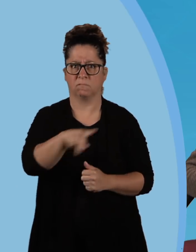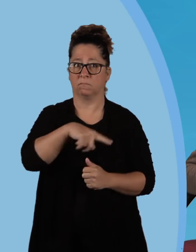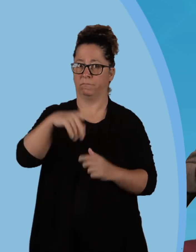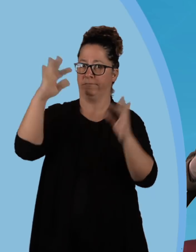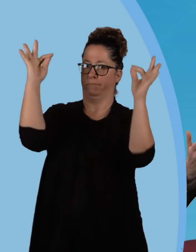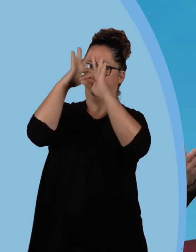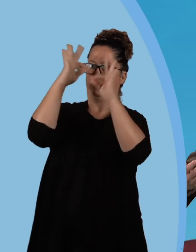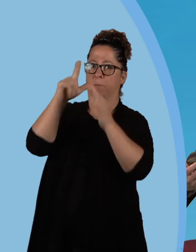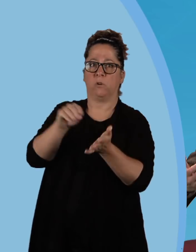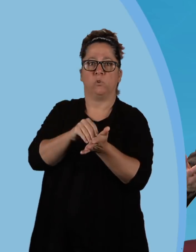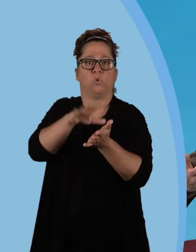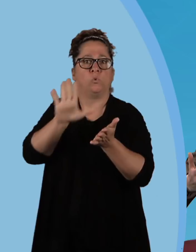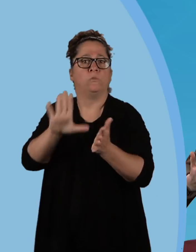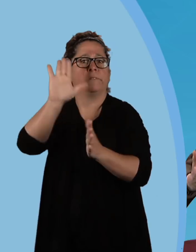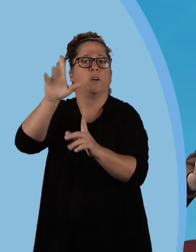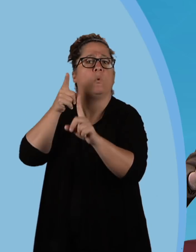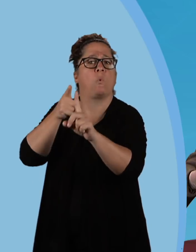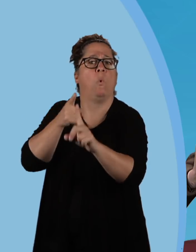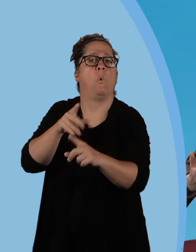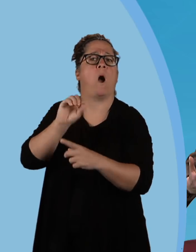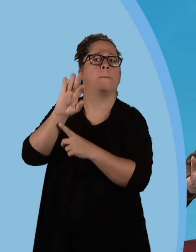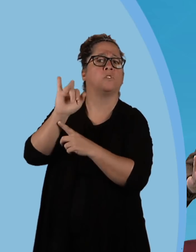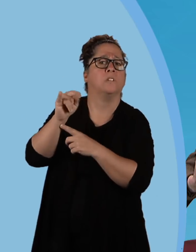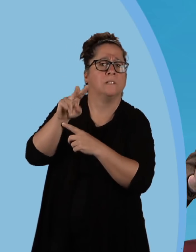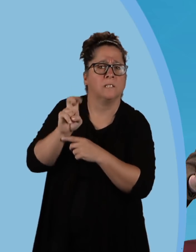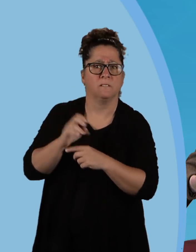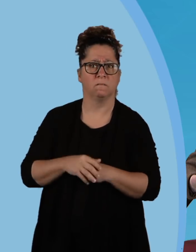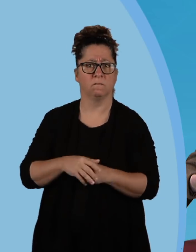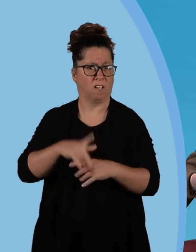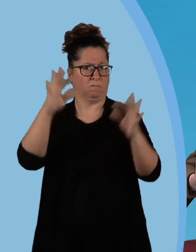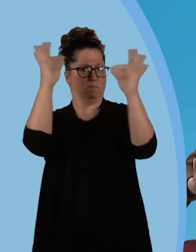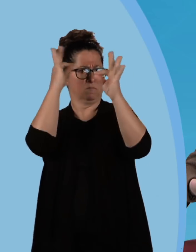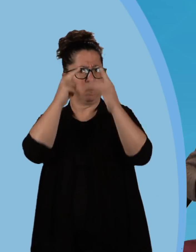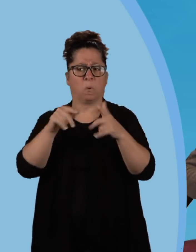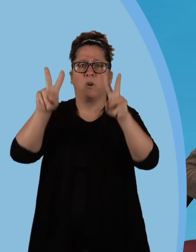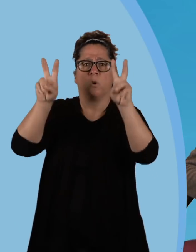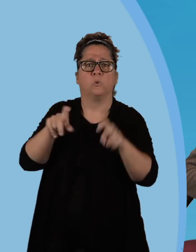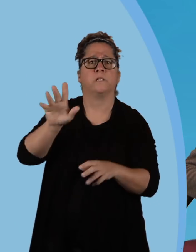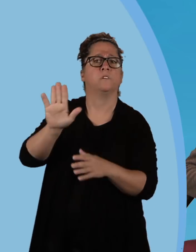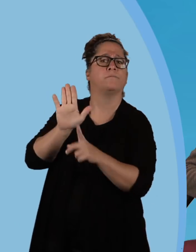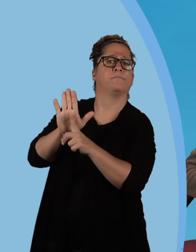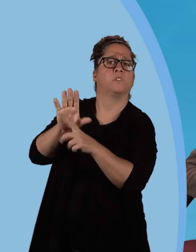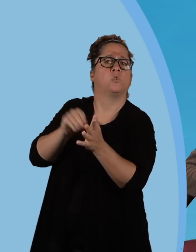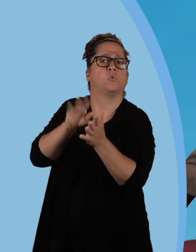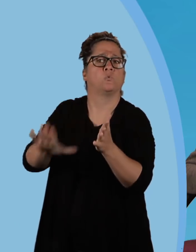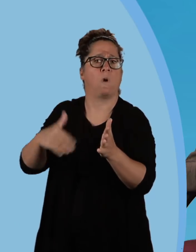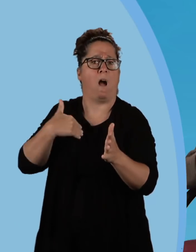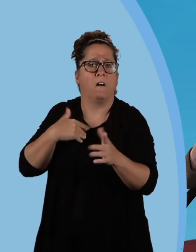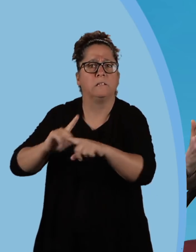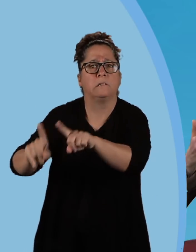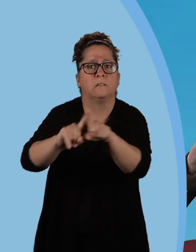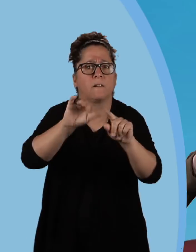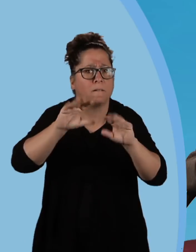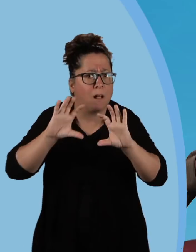so they don't even really know what the student's goals and objectives are. They don't even know what issues that student